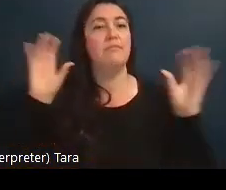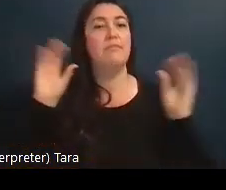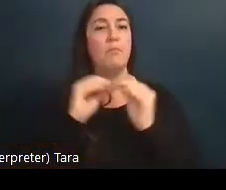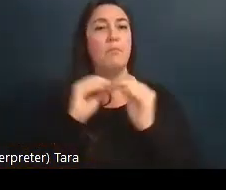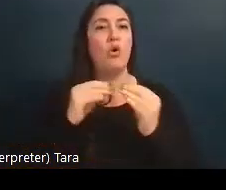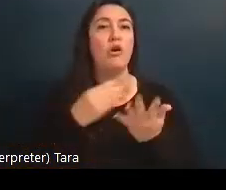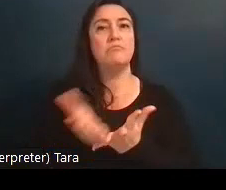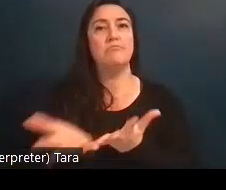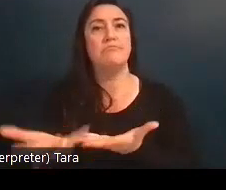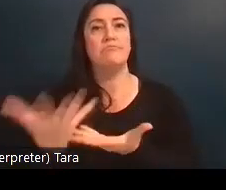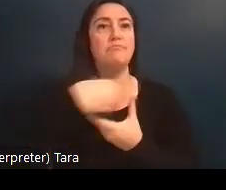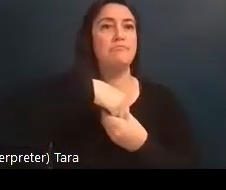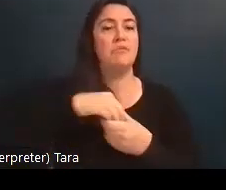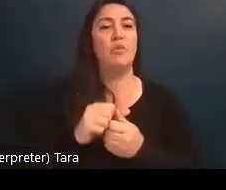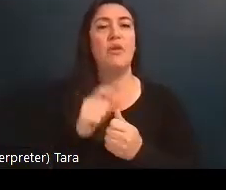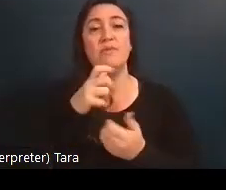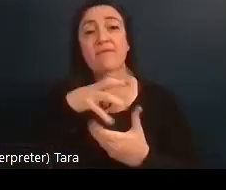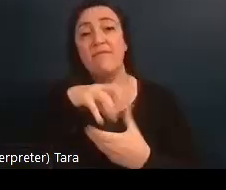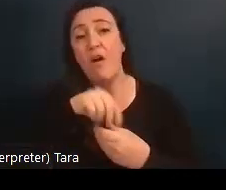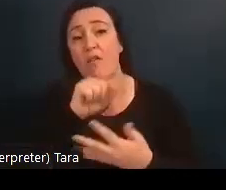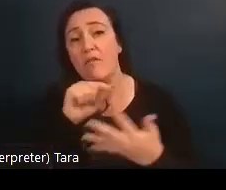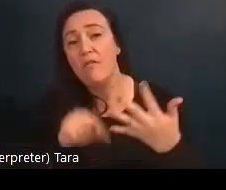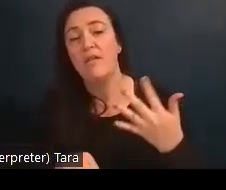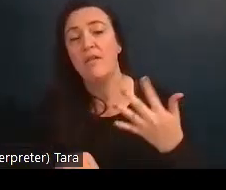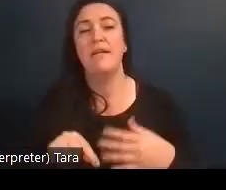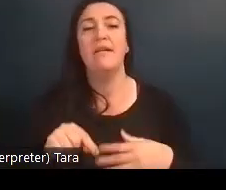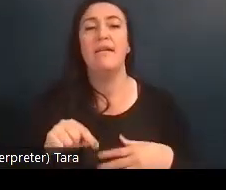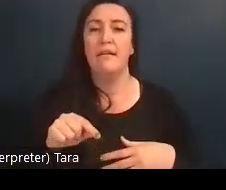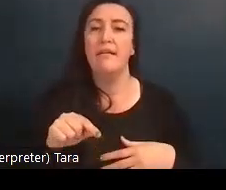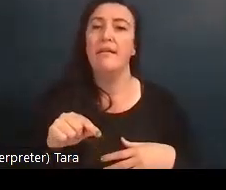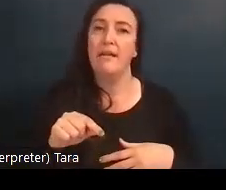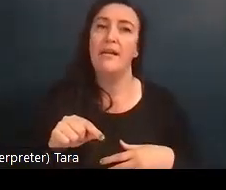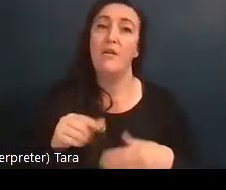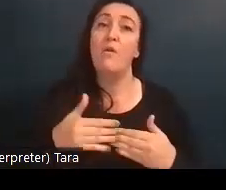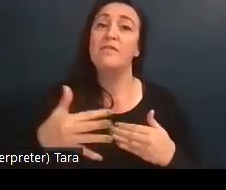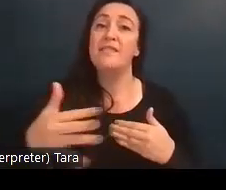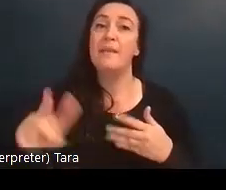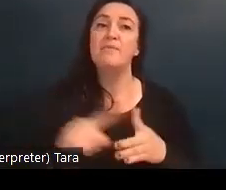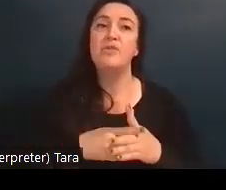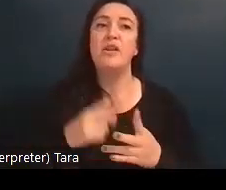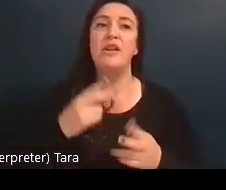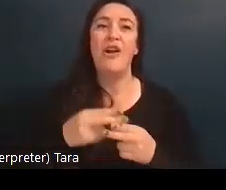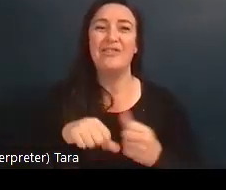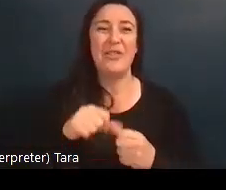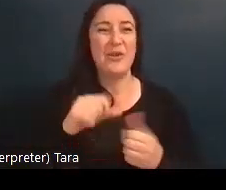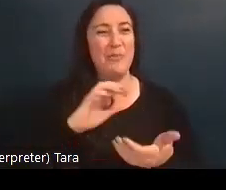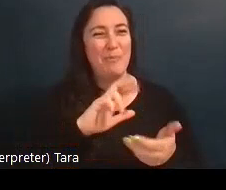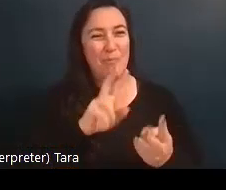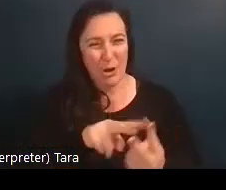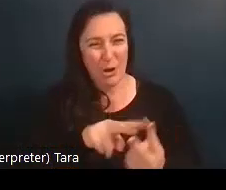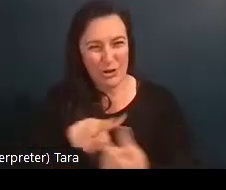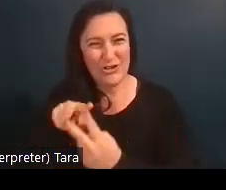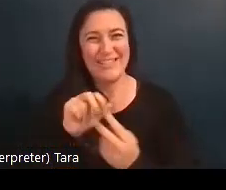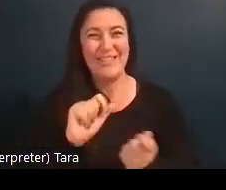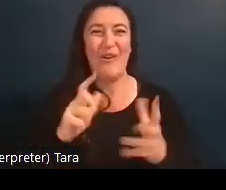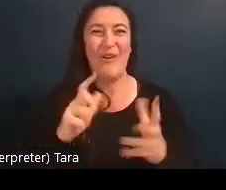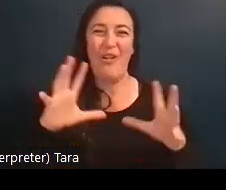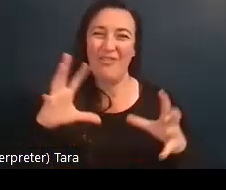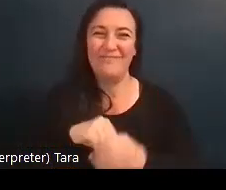And over time we even kind of started to call everybody partners. They're all in in the team together but also to to seek out